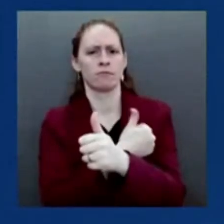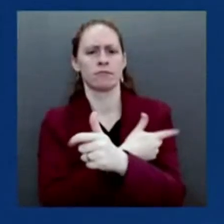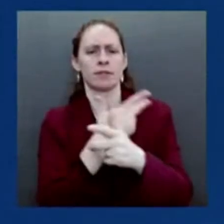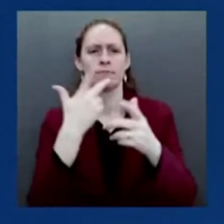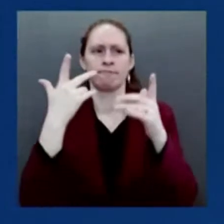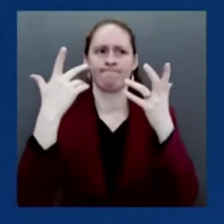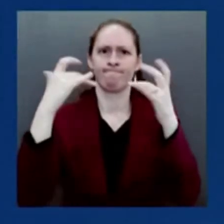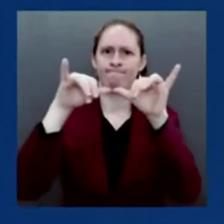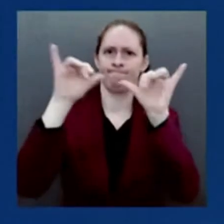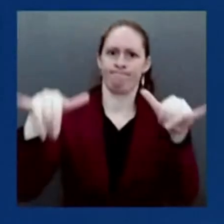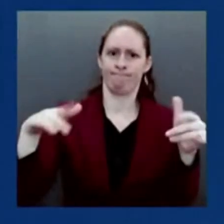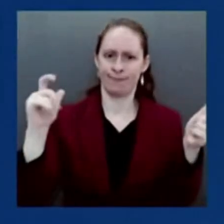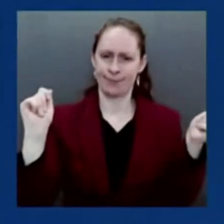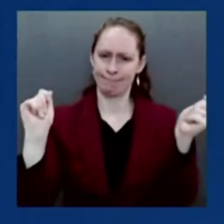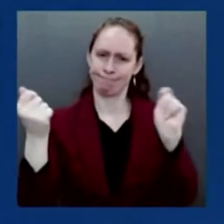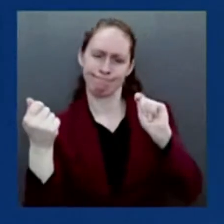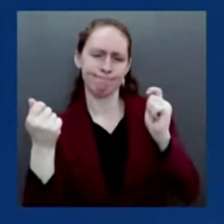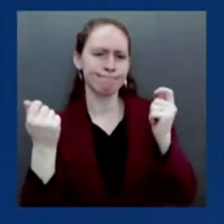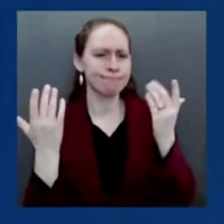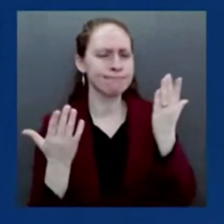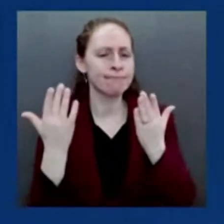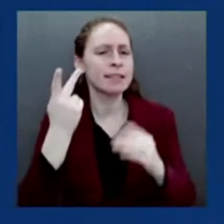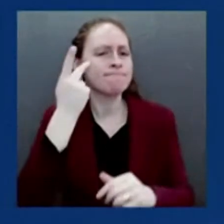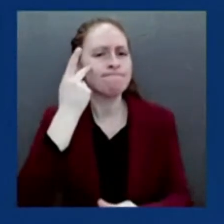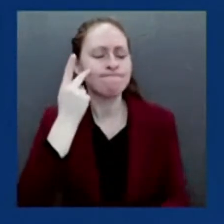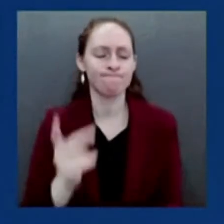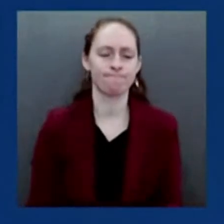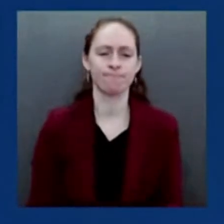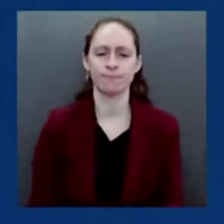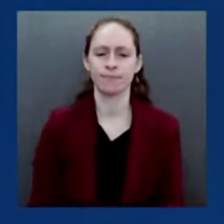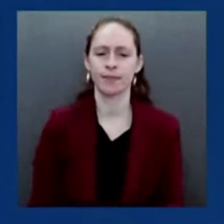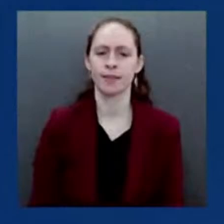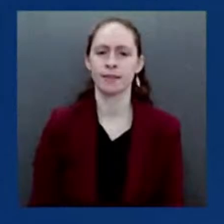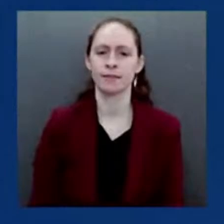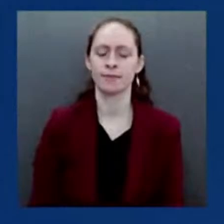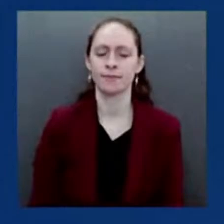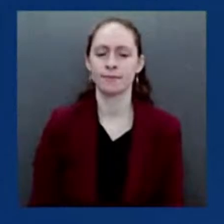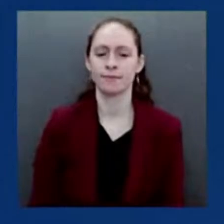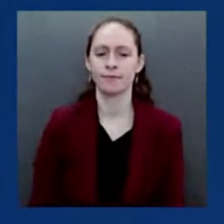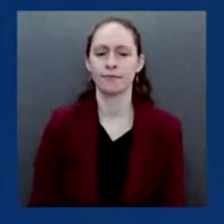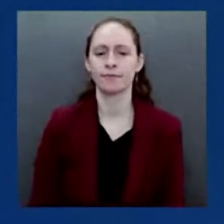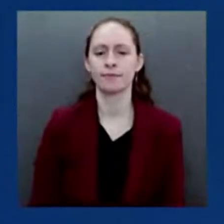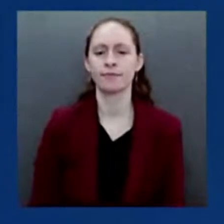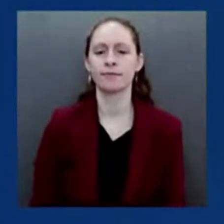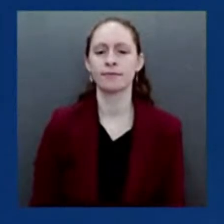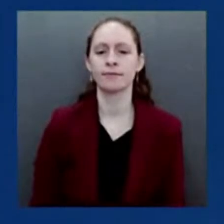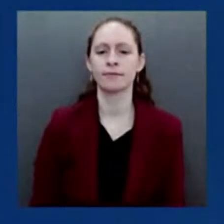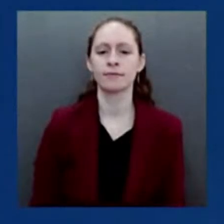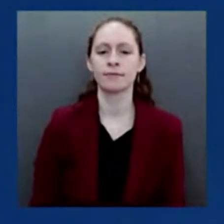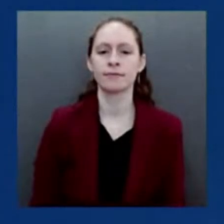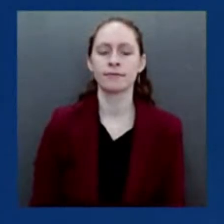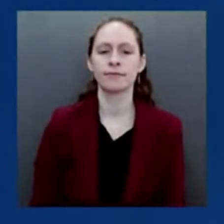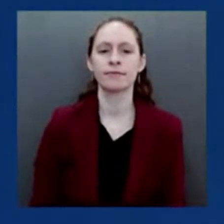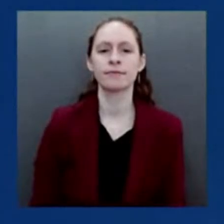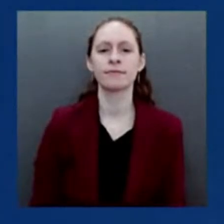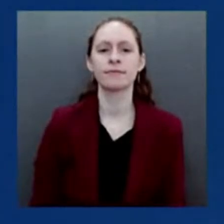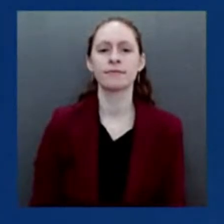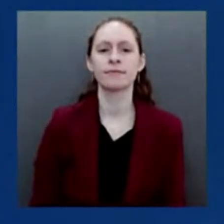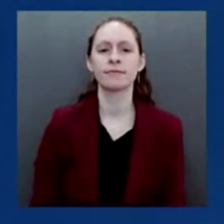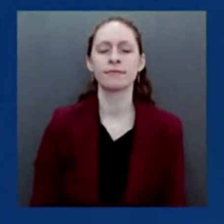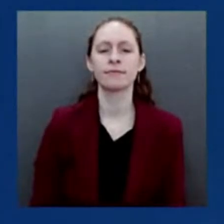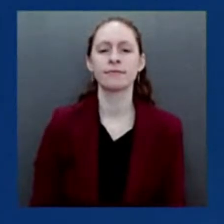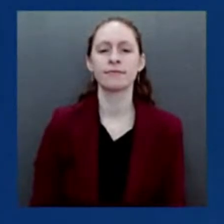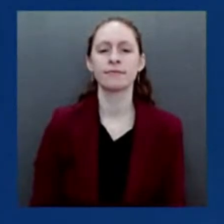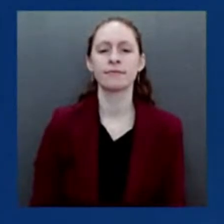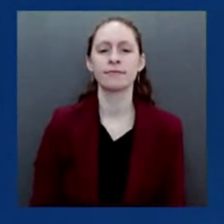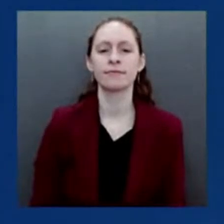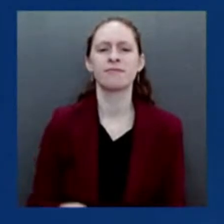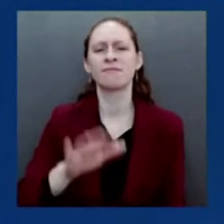THE WALL STREET JOURNAL.